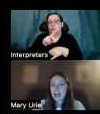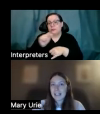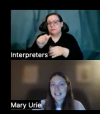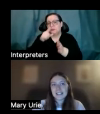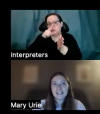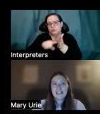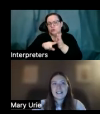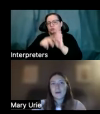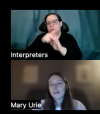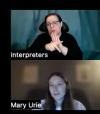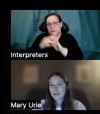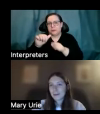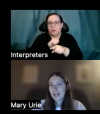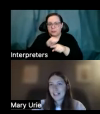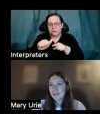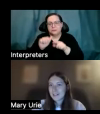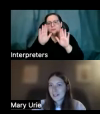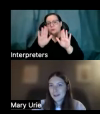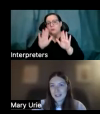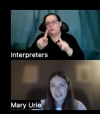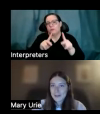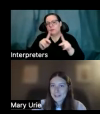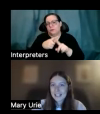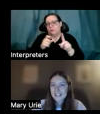practice, the wonderful people at USU that are hosting us